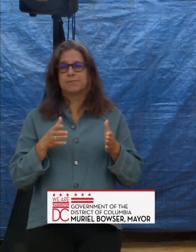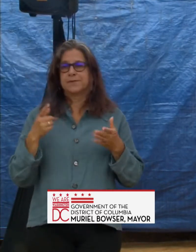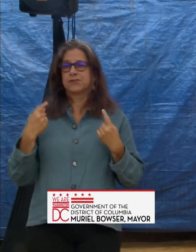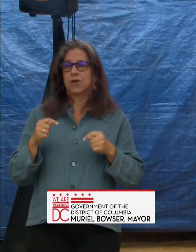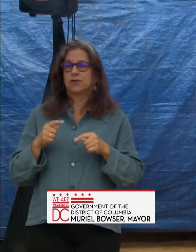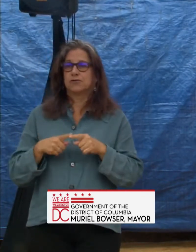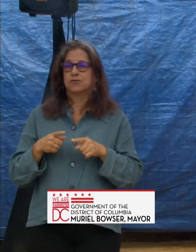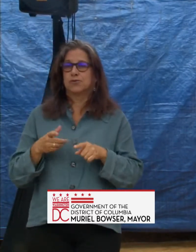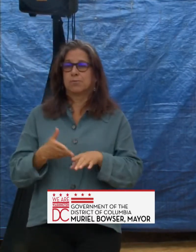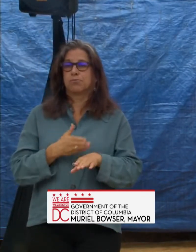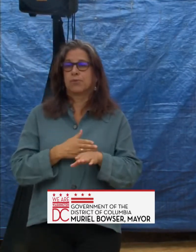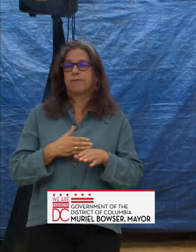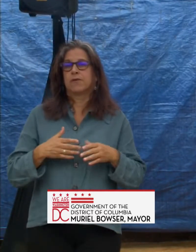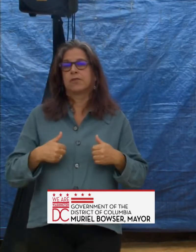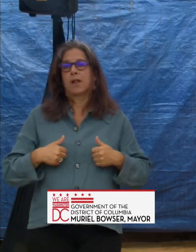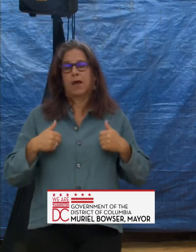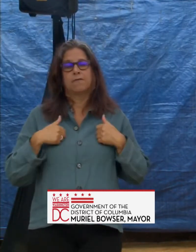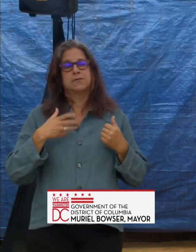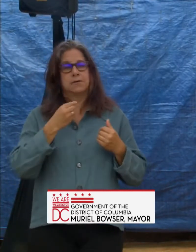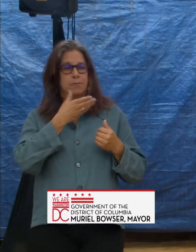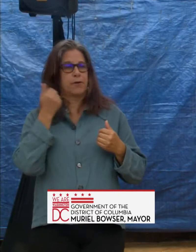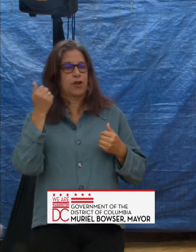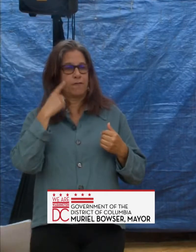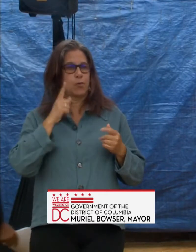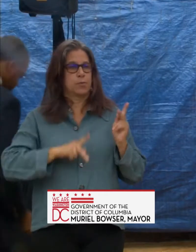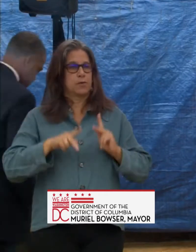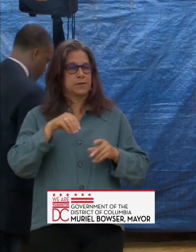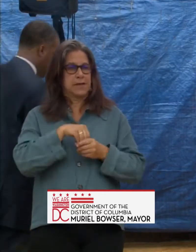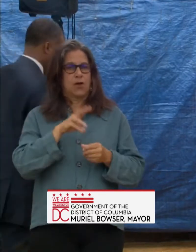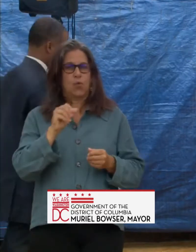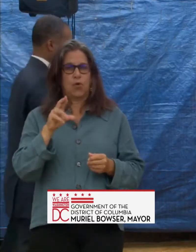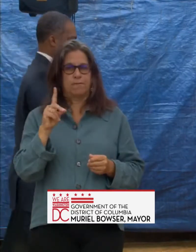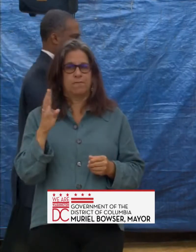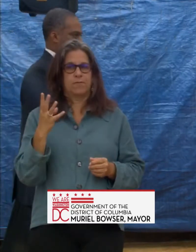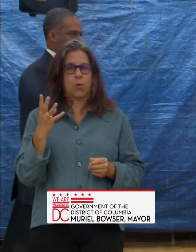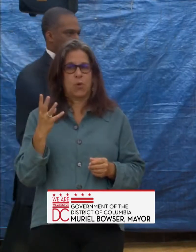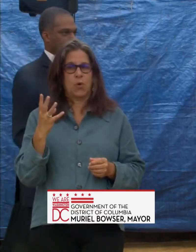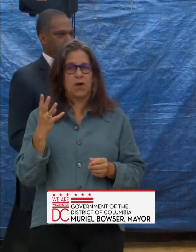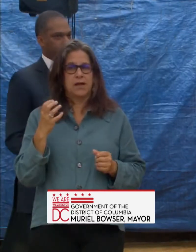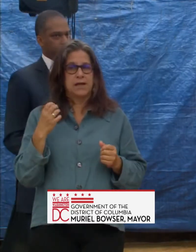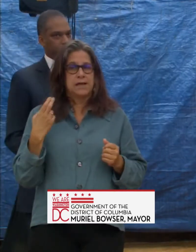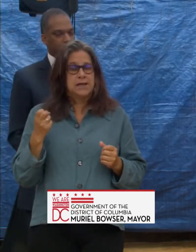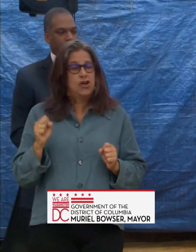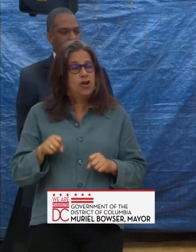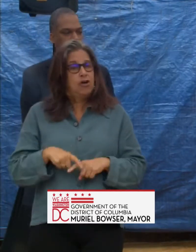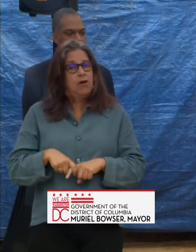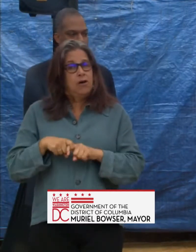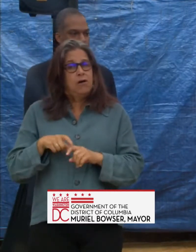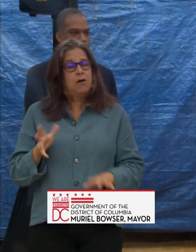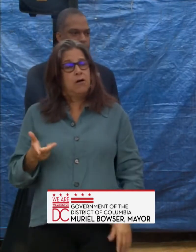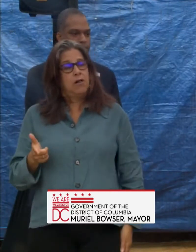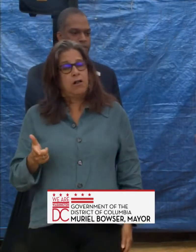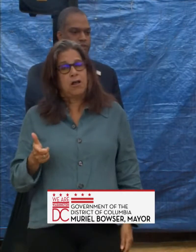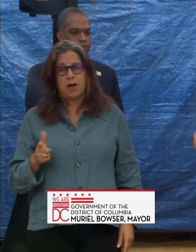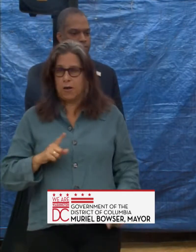AND HE HASN'T HESITATED WHEN HE COULD HAVE. WHEN IT COULD HAVE BEEN REALLY DIFFICULT, AT A TIME WHERE HE